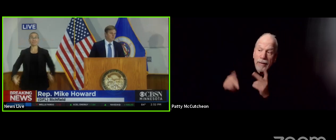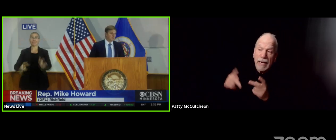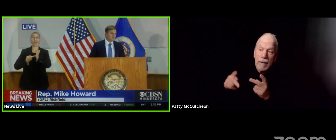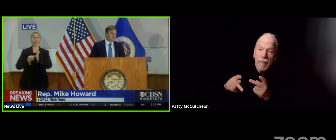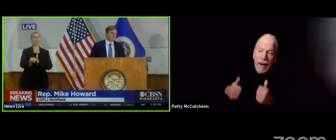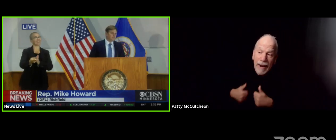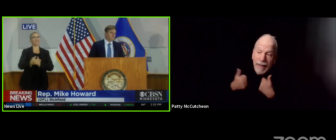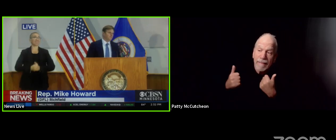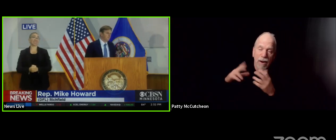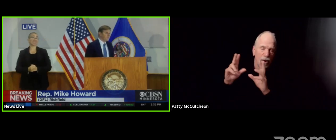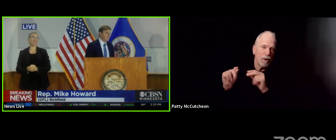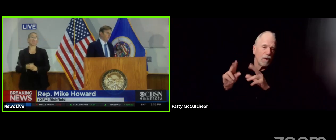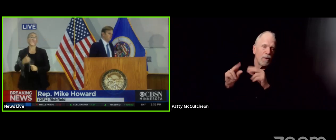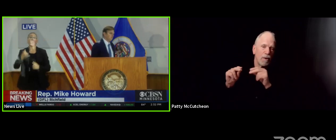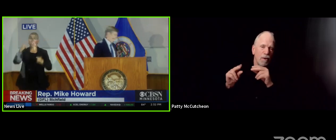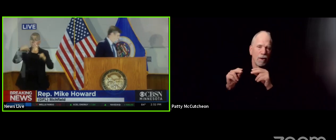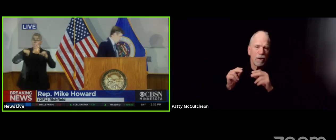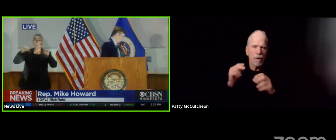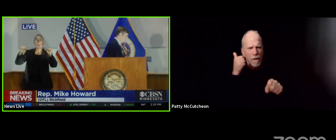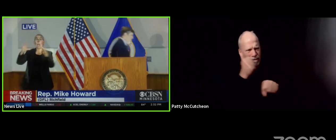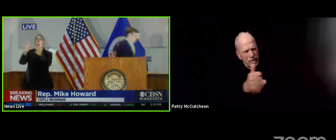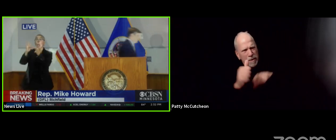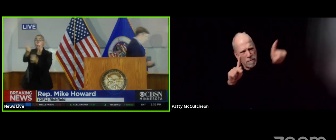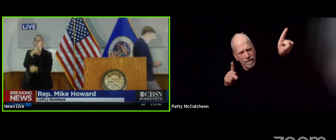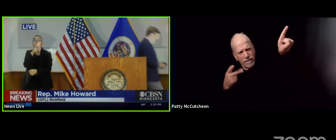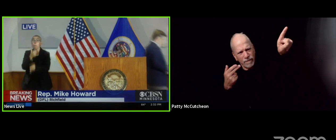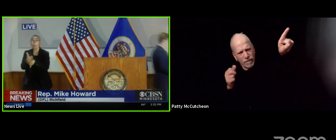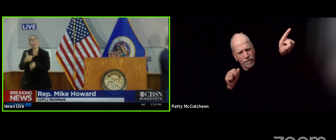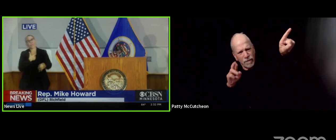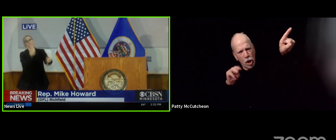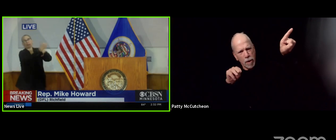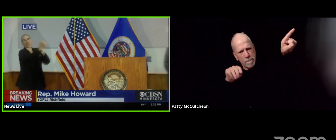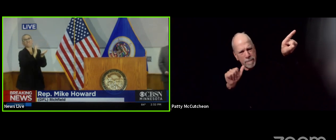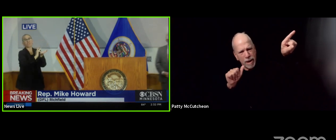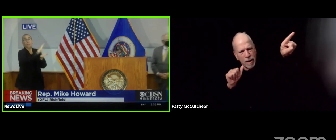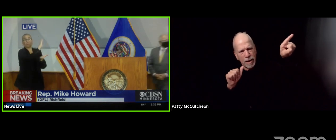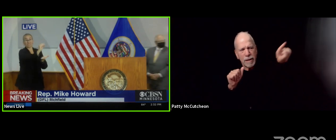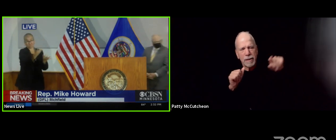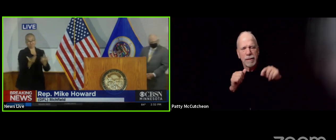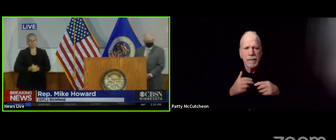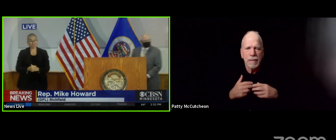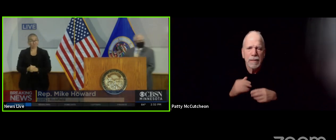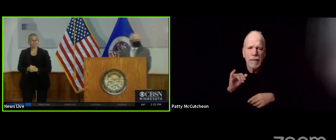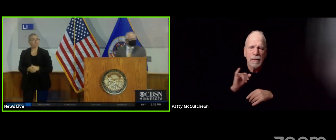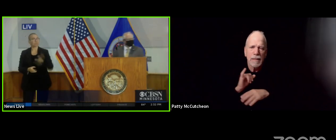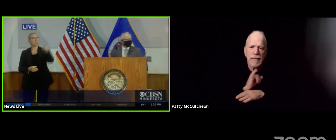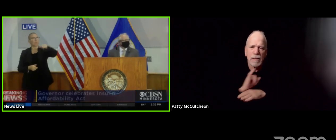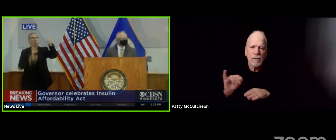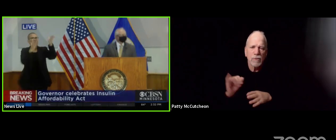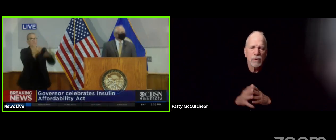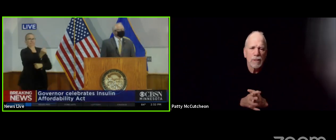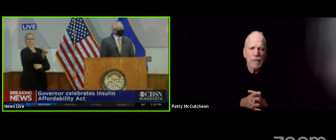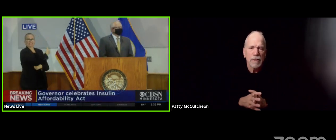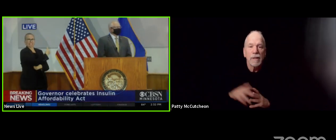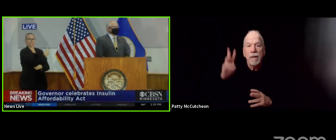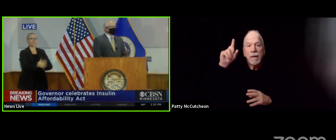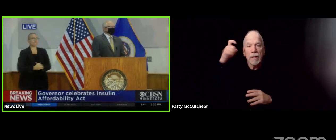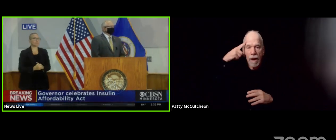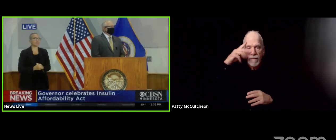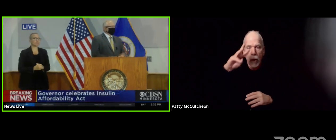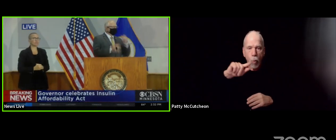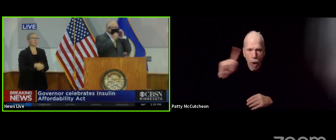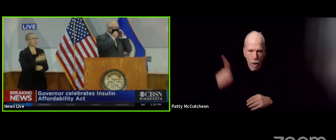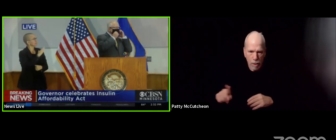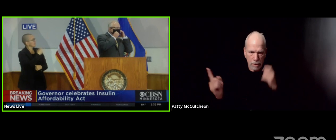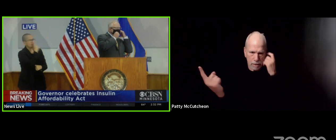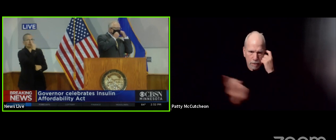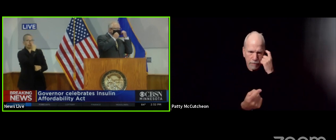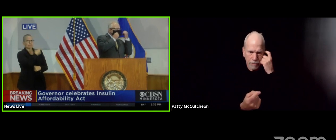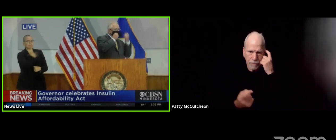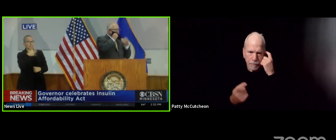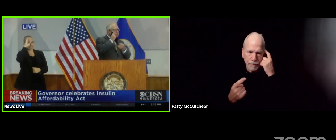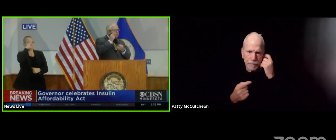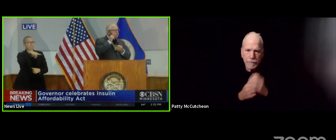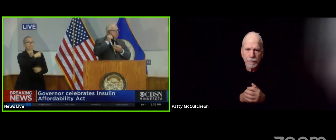INDUSTRY. ≫ YOU HAD TALKED AT LEAST ONCE TO THE PHARMACEUTICAL